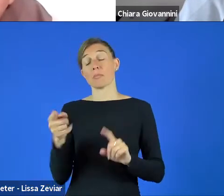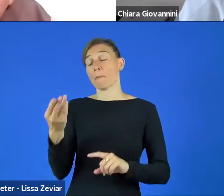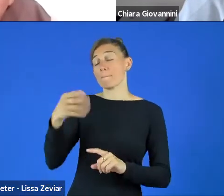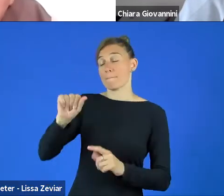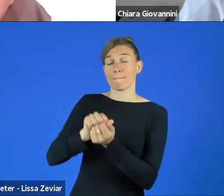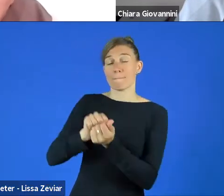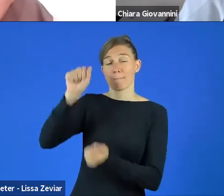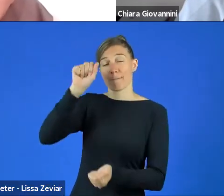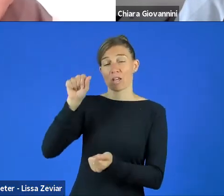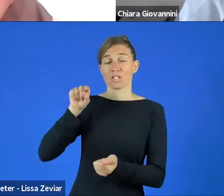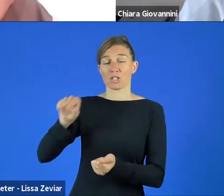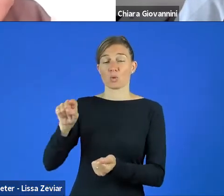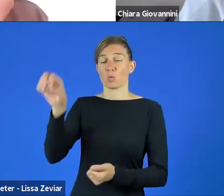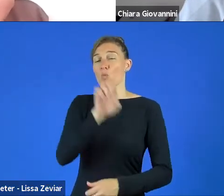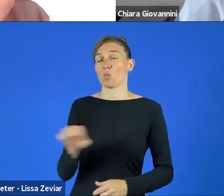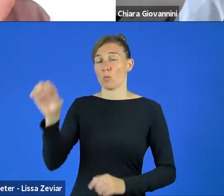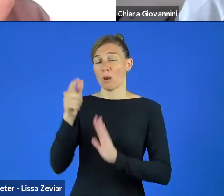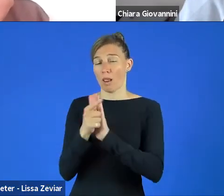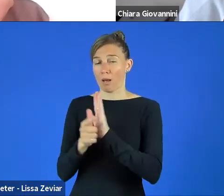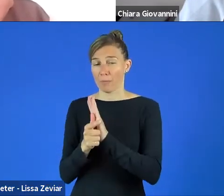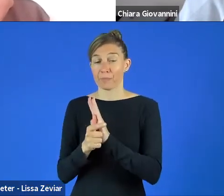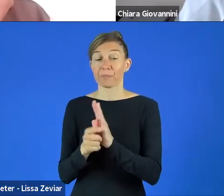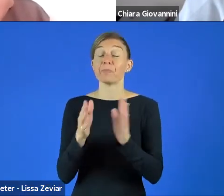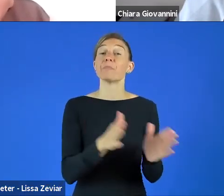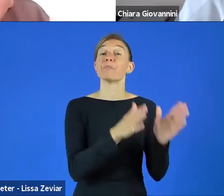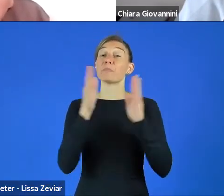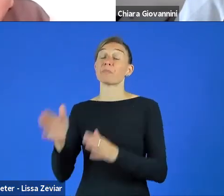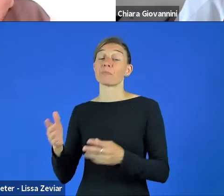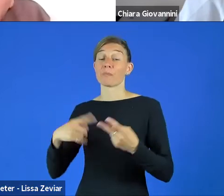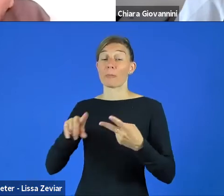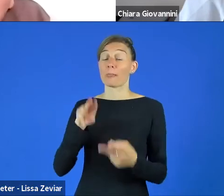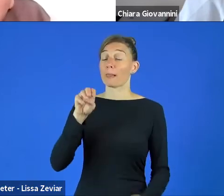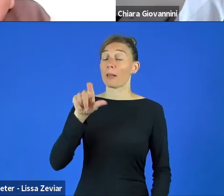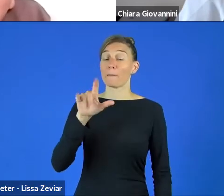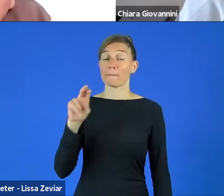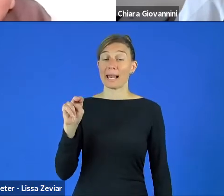We also have Malin Rygg, who is Chair of SAGA.